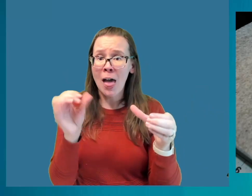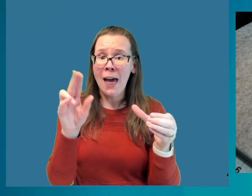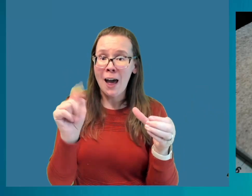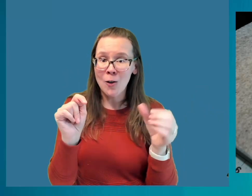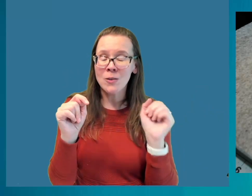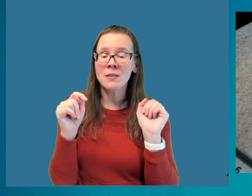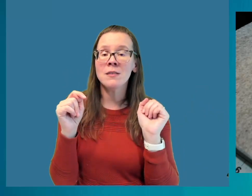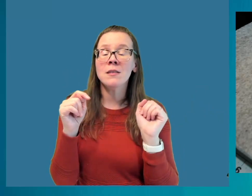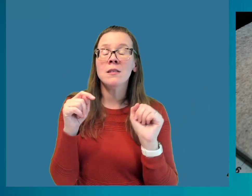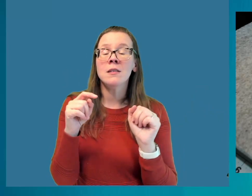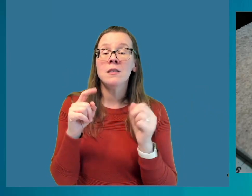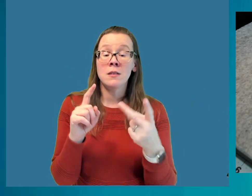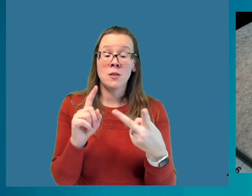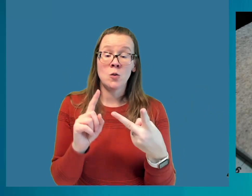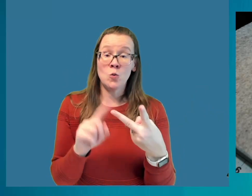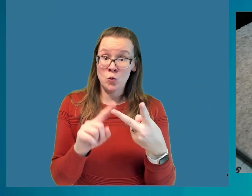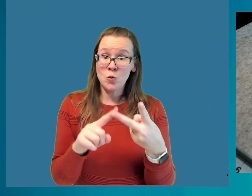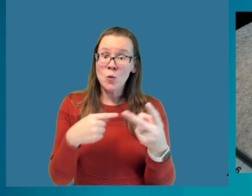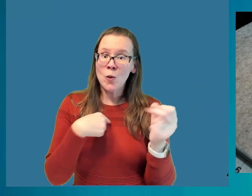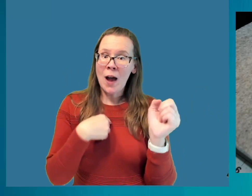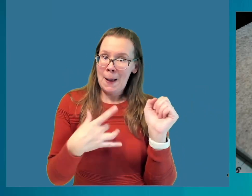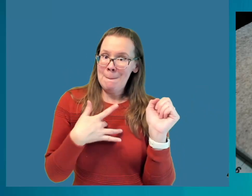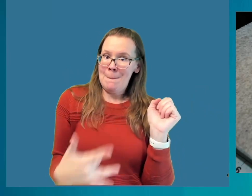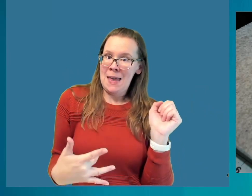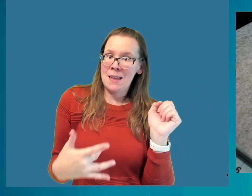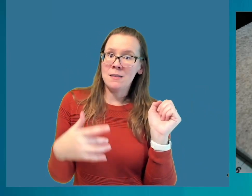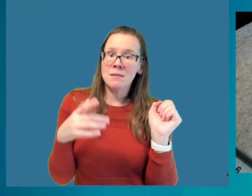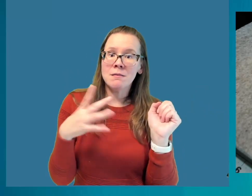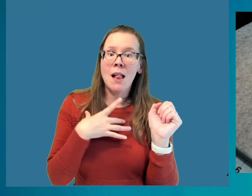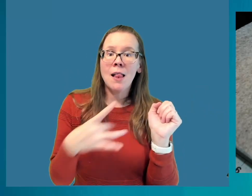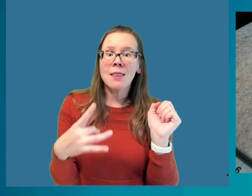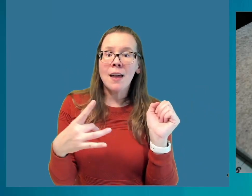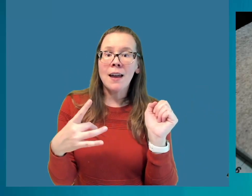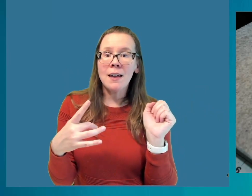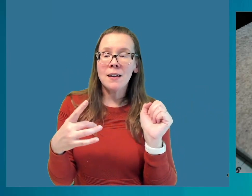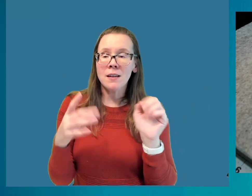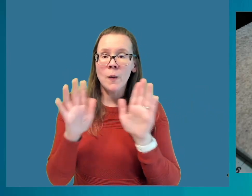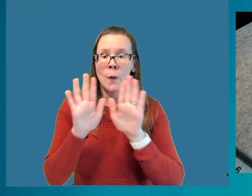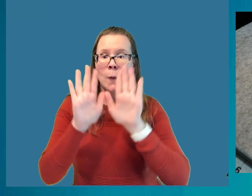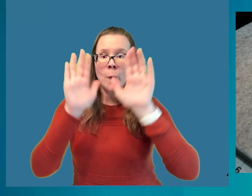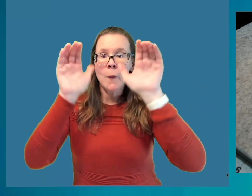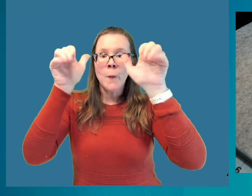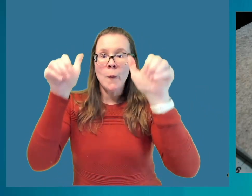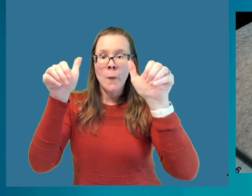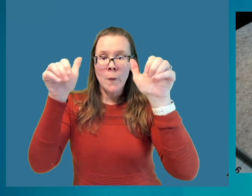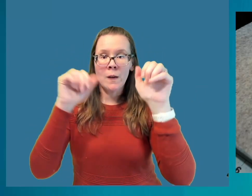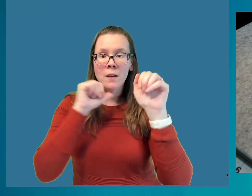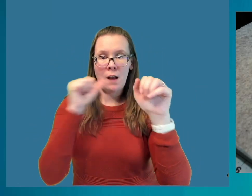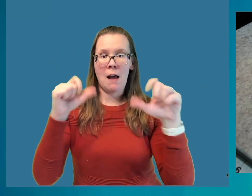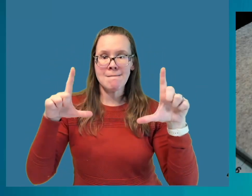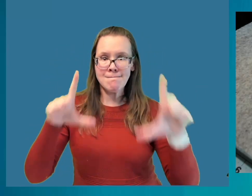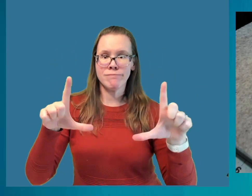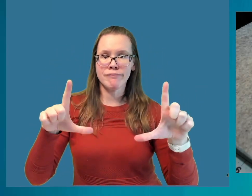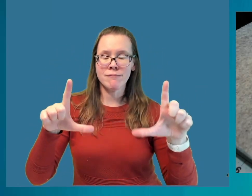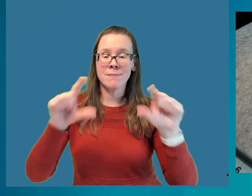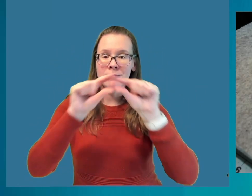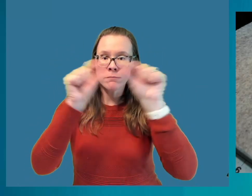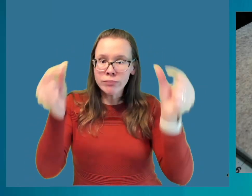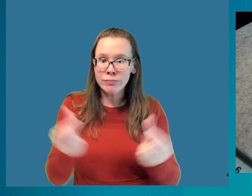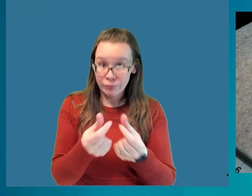it's a straight stitch machine. And I do not have time or inclination to set up my other machine,